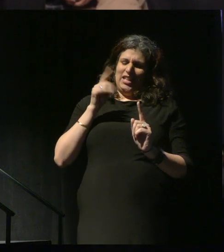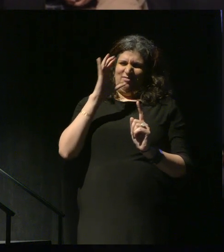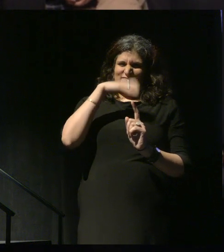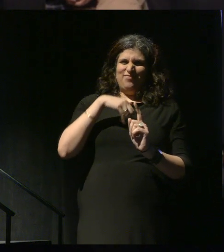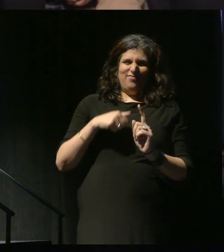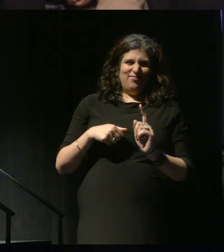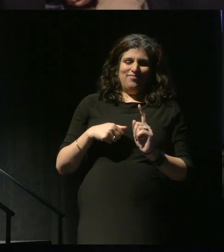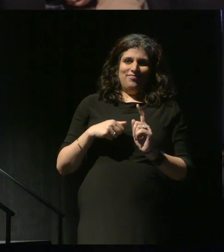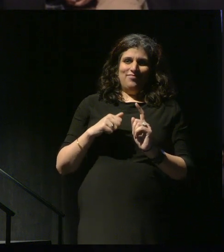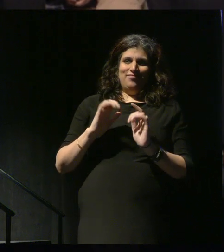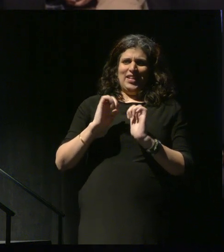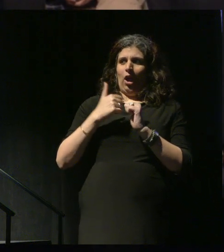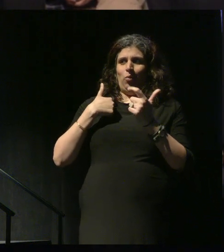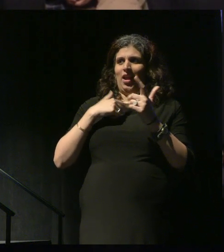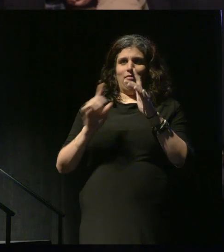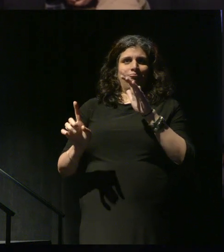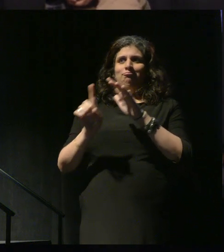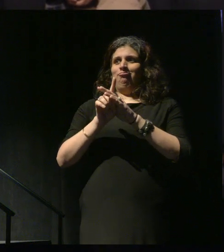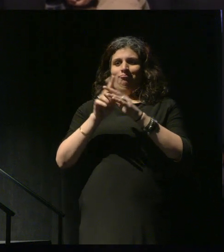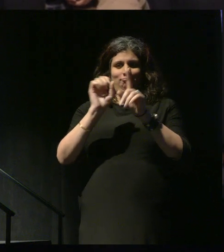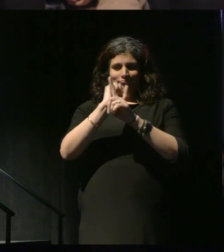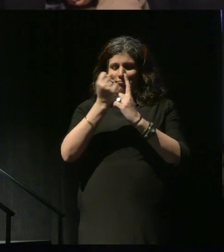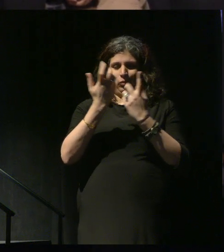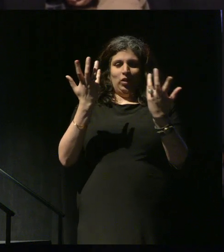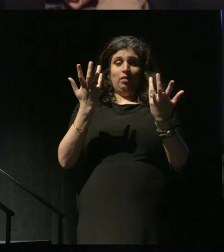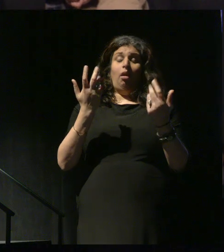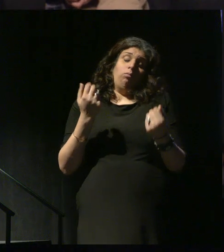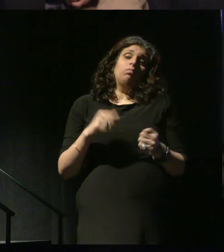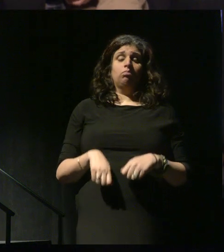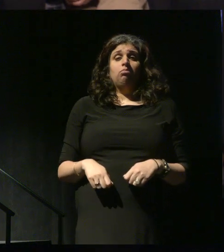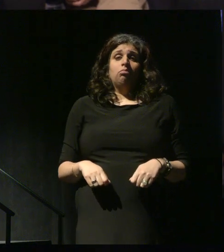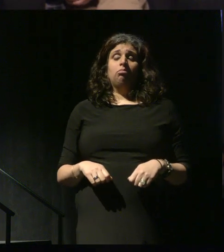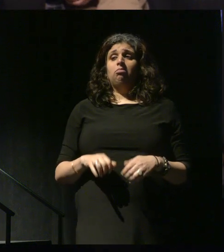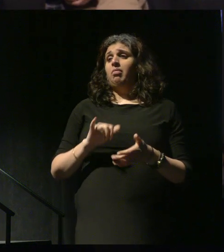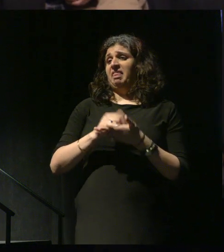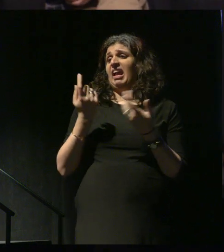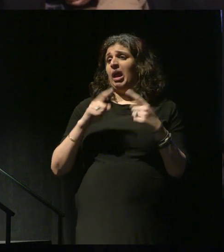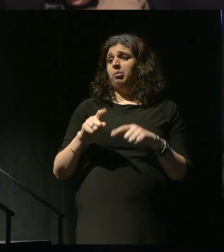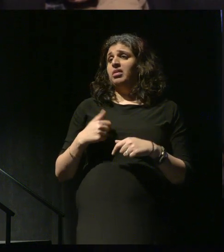how I end up in these situations where it's just sort of like, oh yeah, like that has happened,